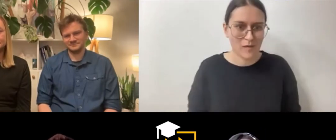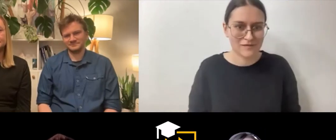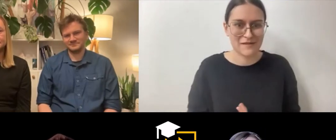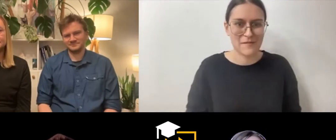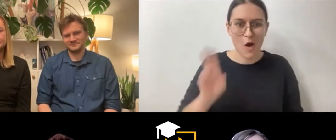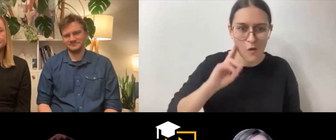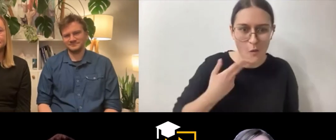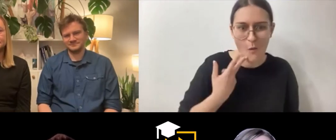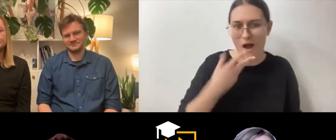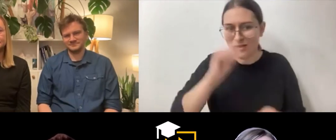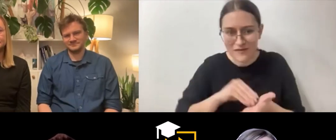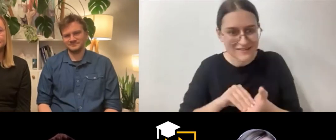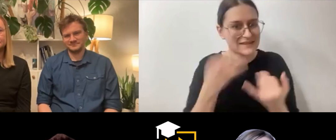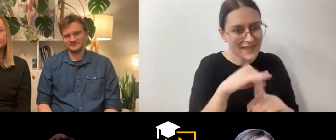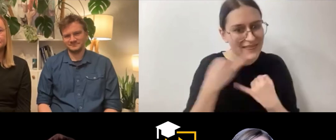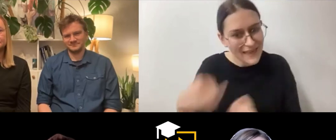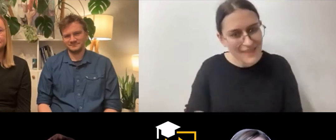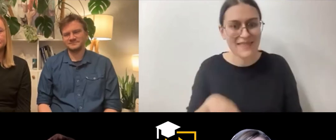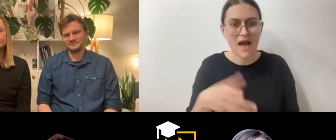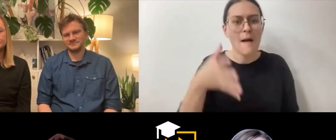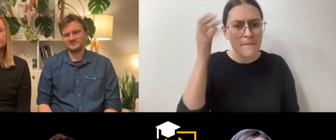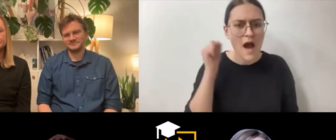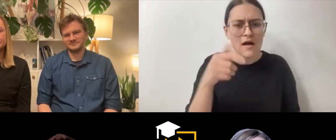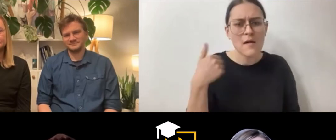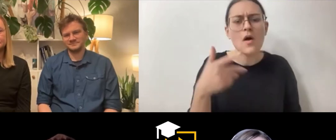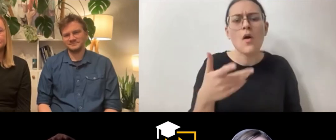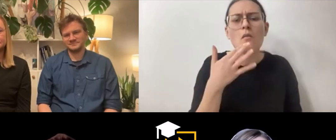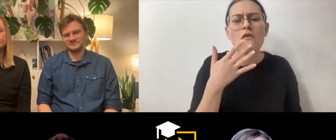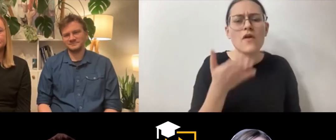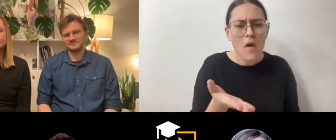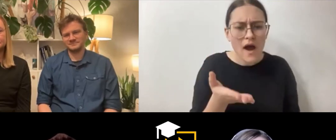Bartosz, you said that with some members of your family